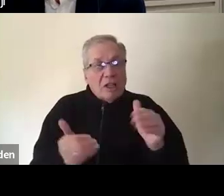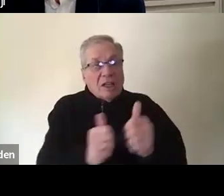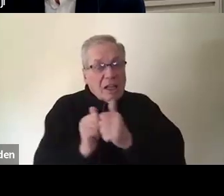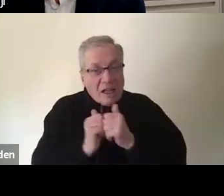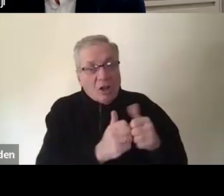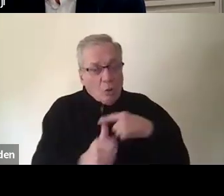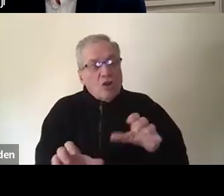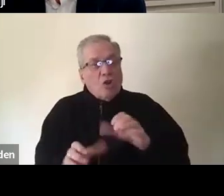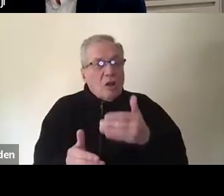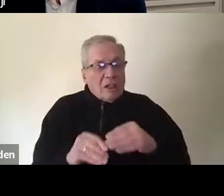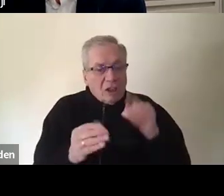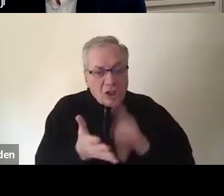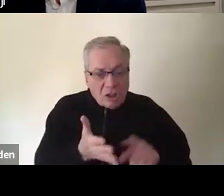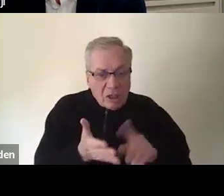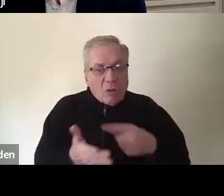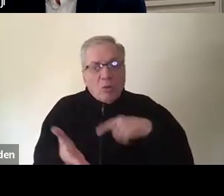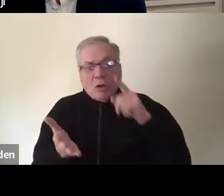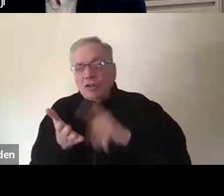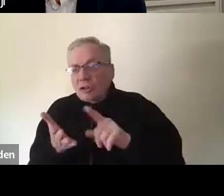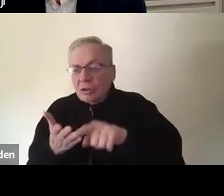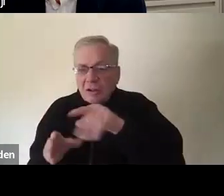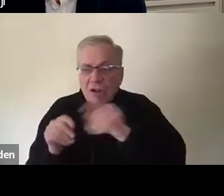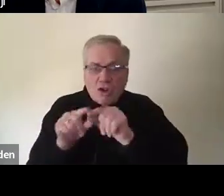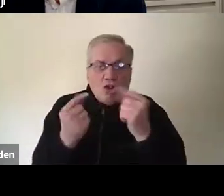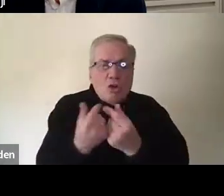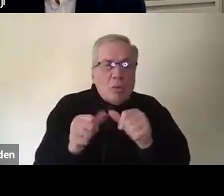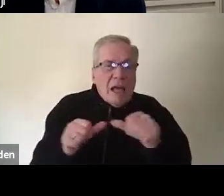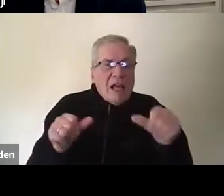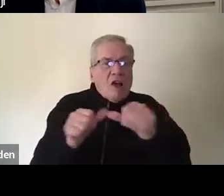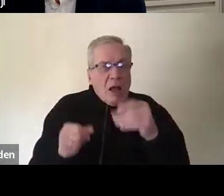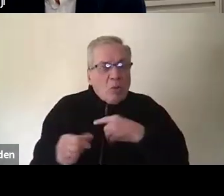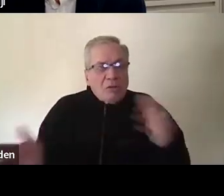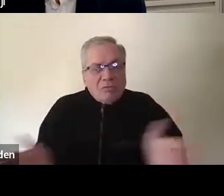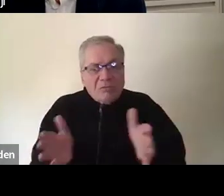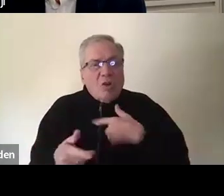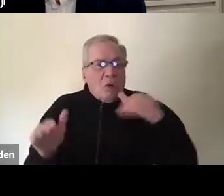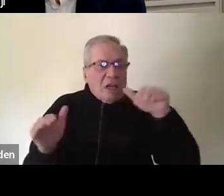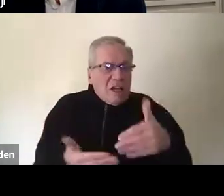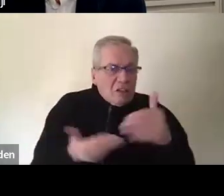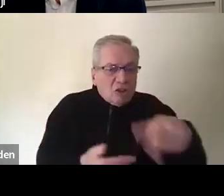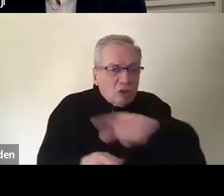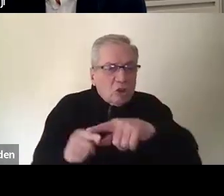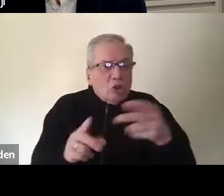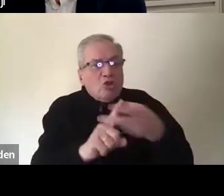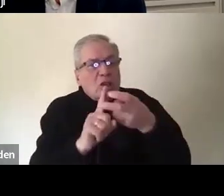group, we check them into the career fairs and we coach them and introduce them to recruiters